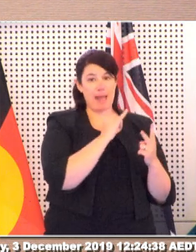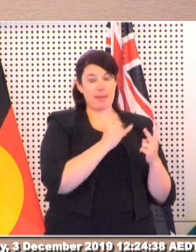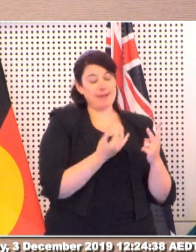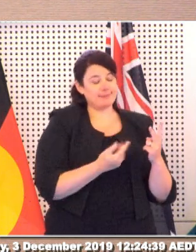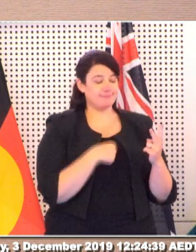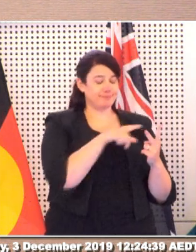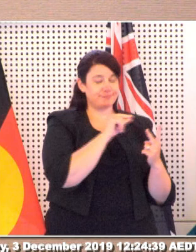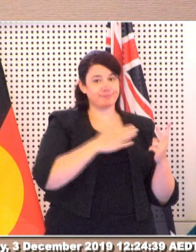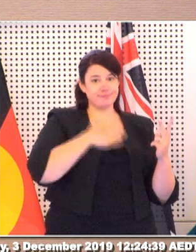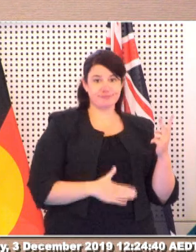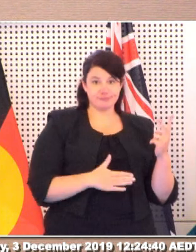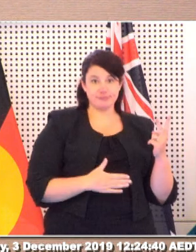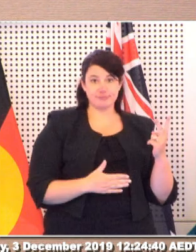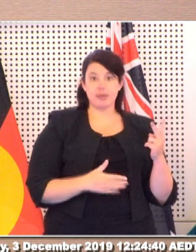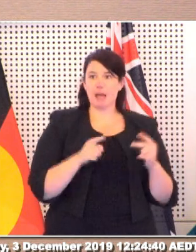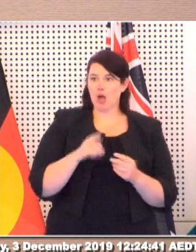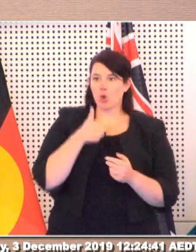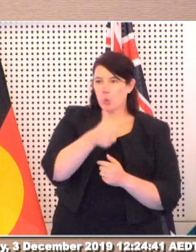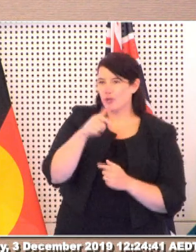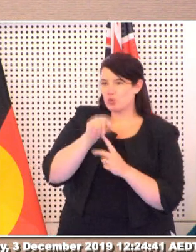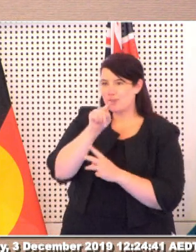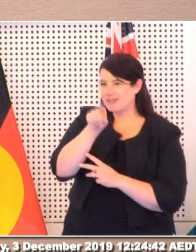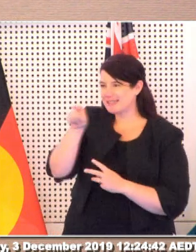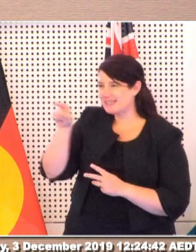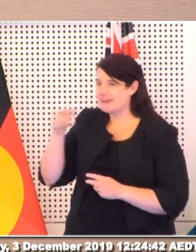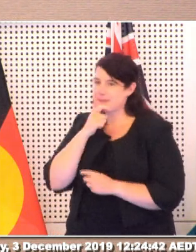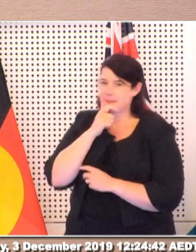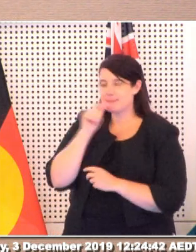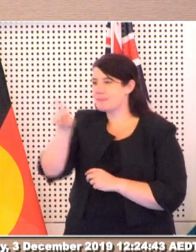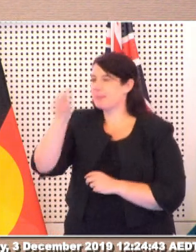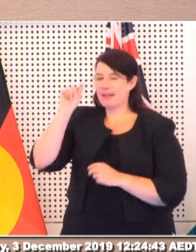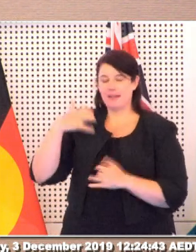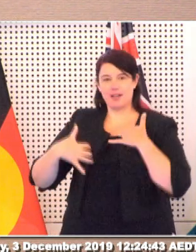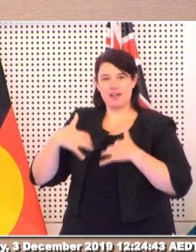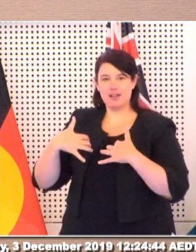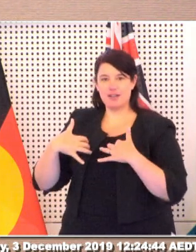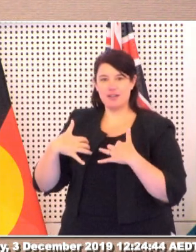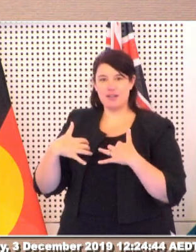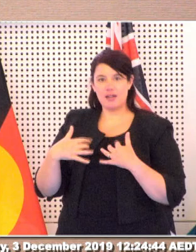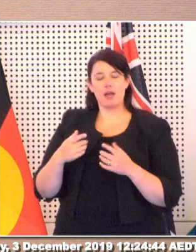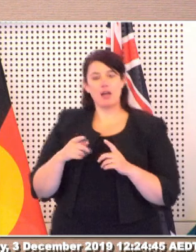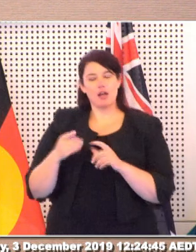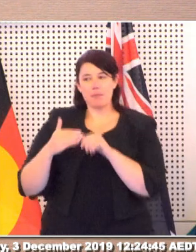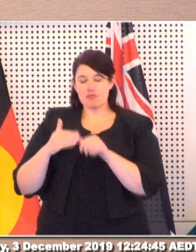And the opportunity to practise choice, and develop skill in making choices, to develop confidence that they’re not going to be punished